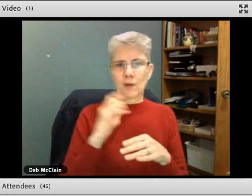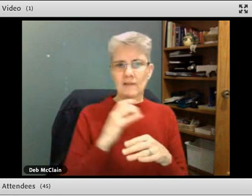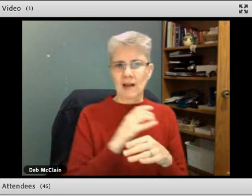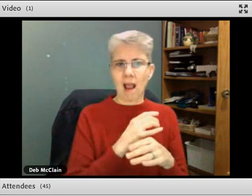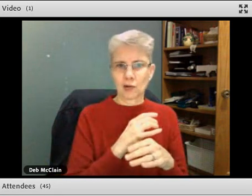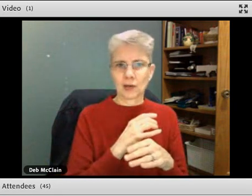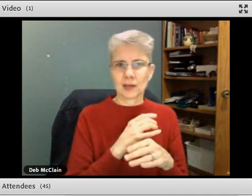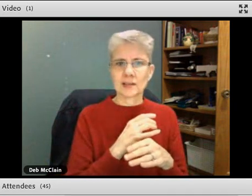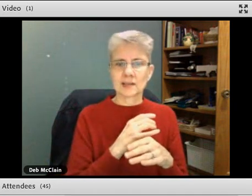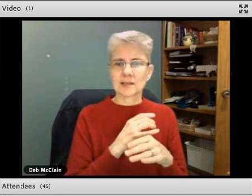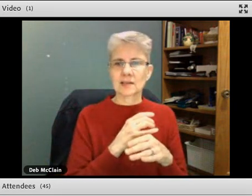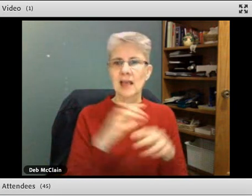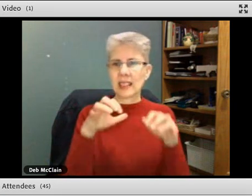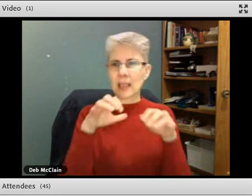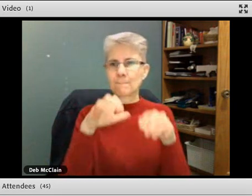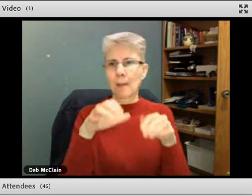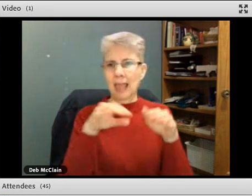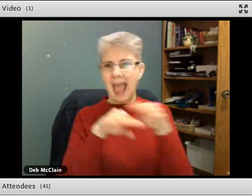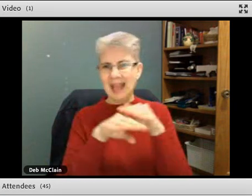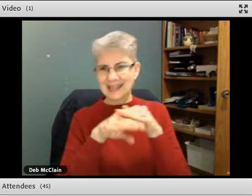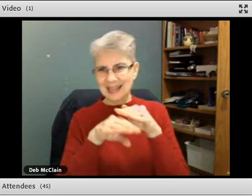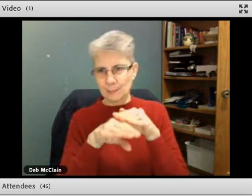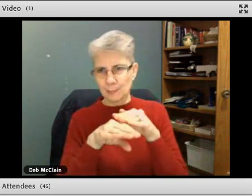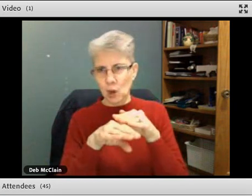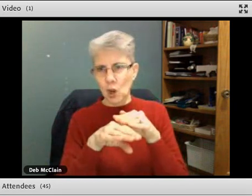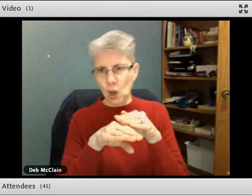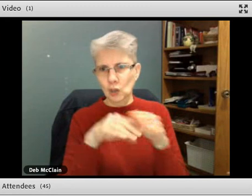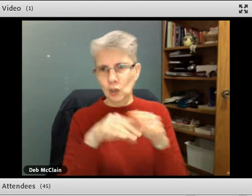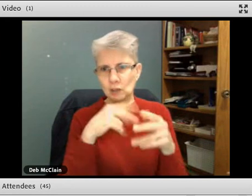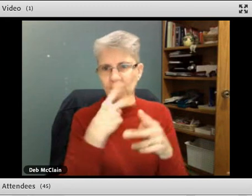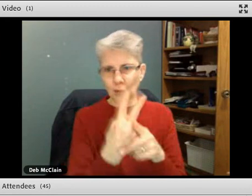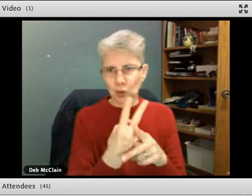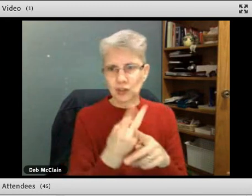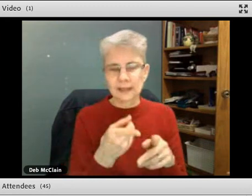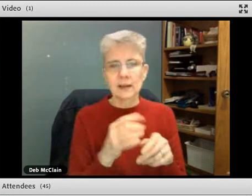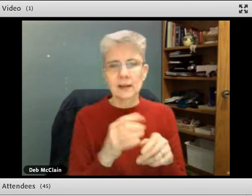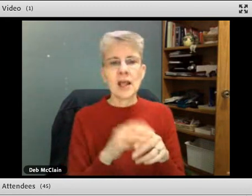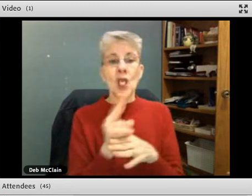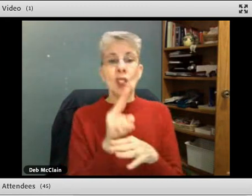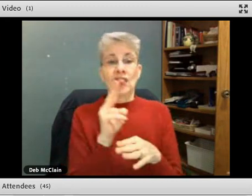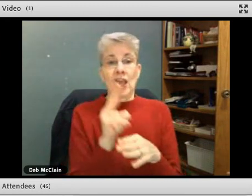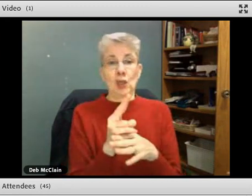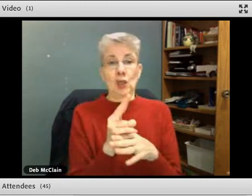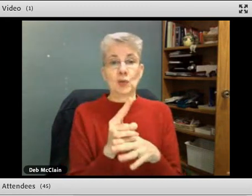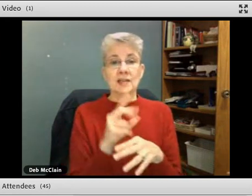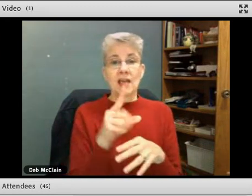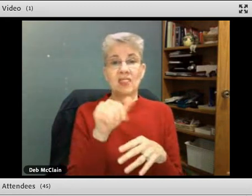They represent those delimiters with a pipe character. You'll sometimes see a dollar sign